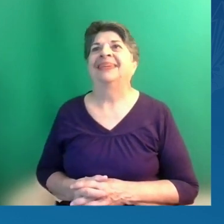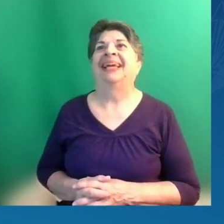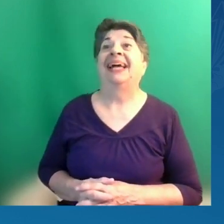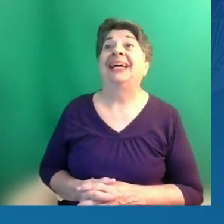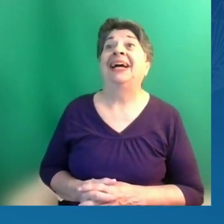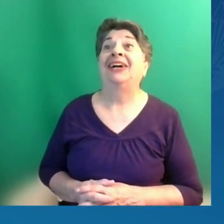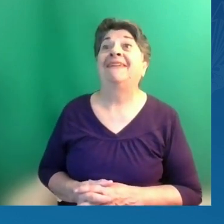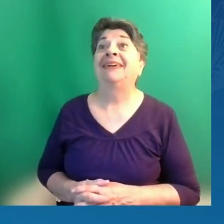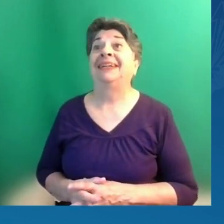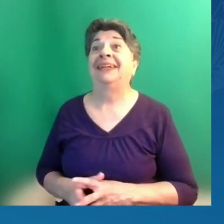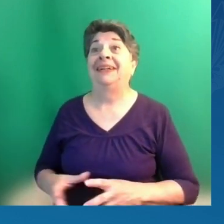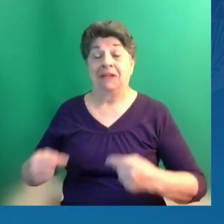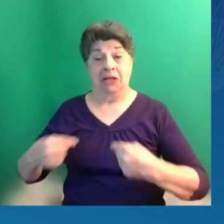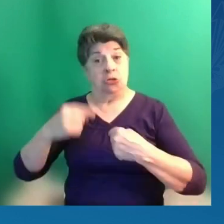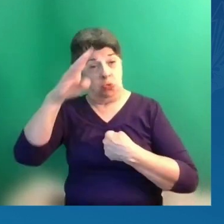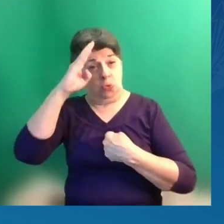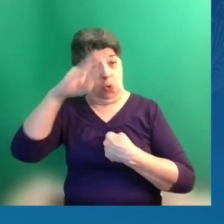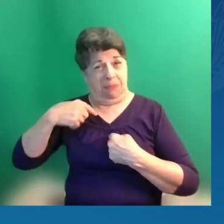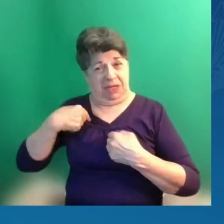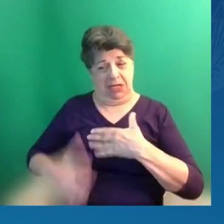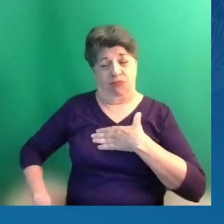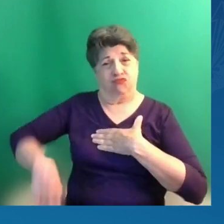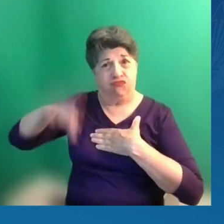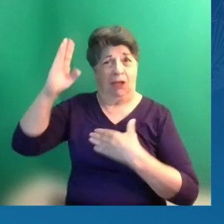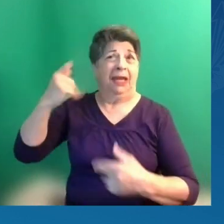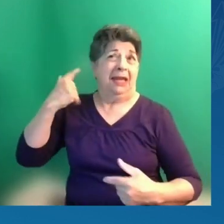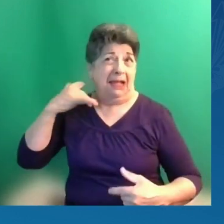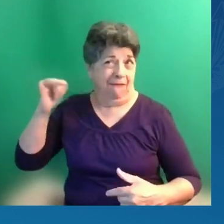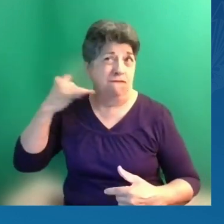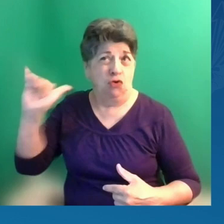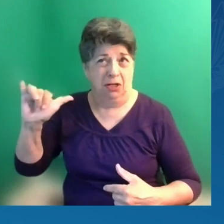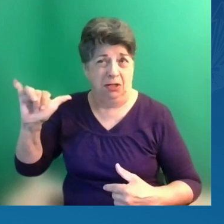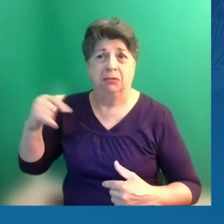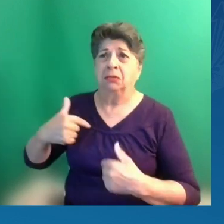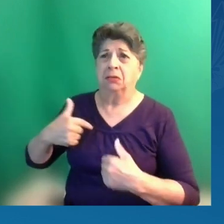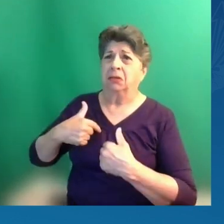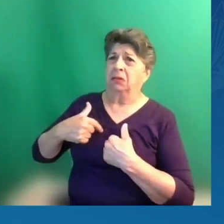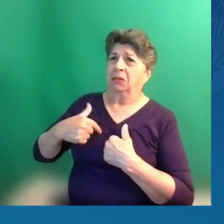pardon the pun -- but one of them has been: I have been, my entire life,